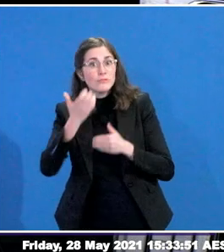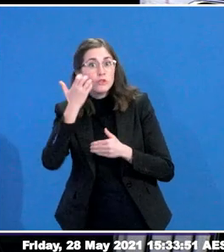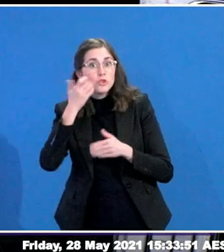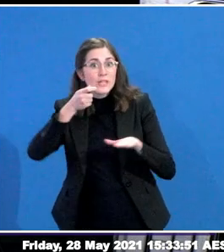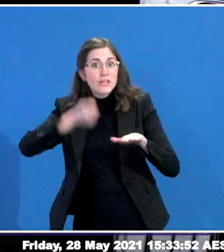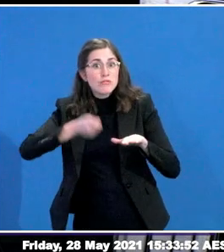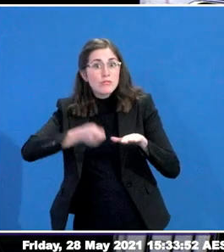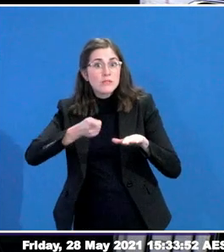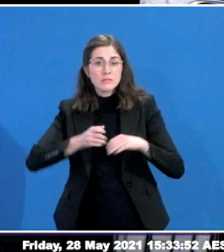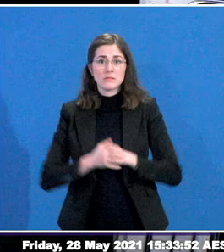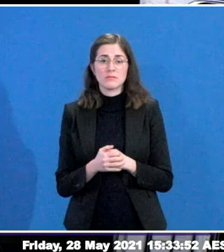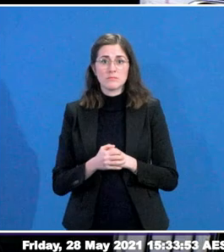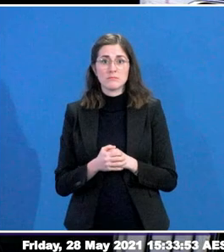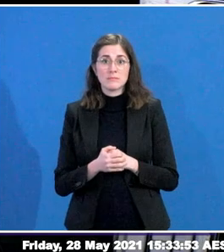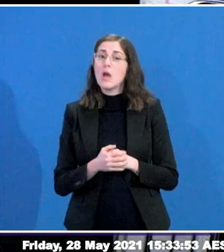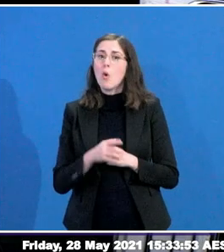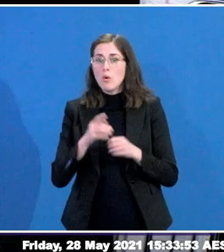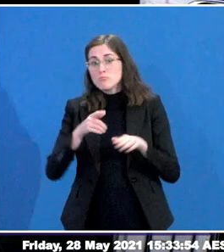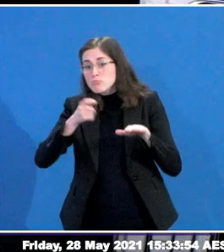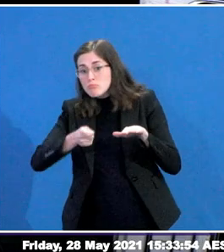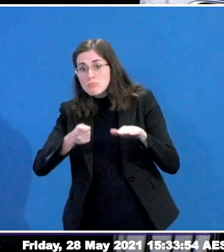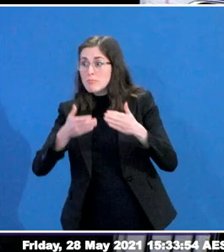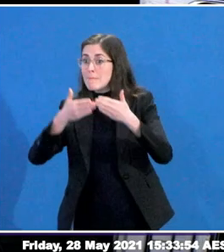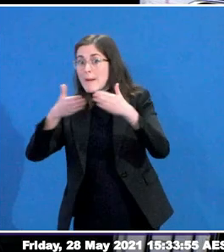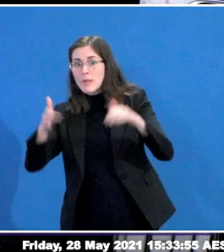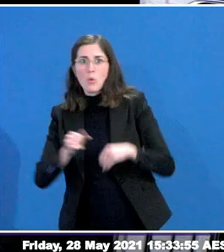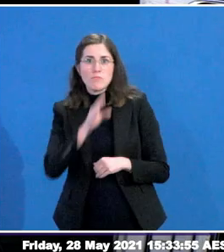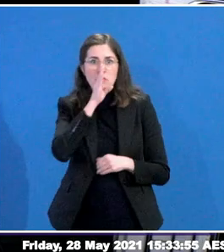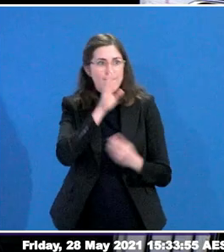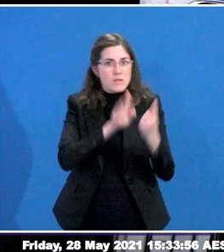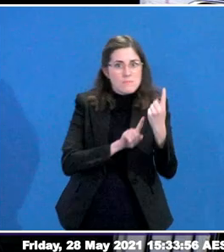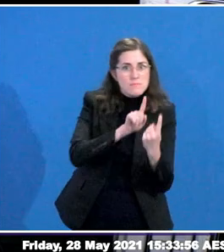such as private sessions that are conducted by Commissioners in person.